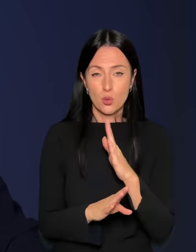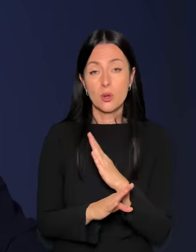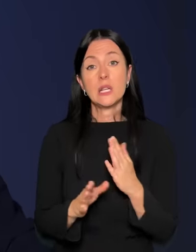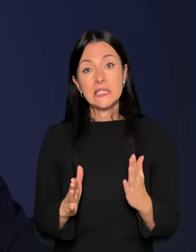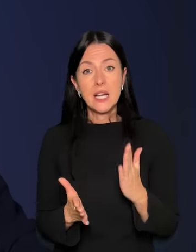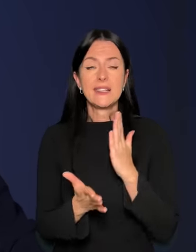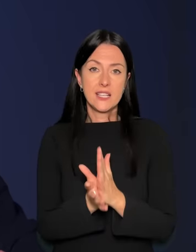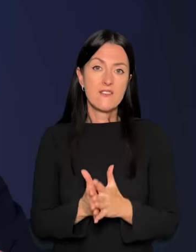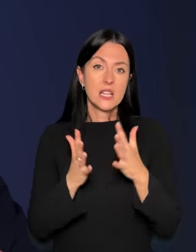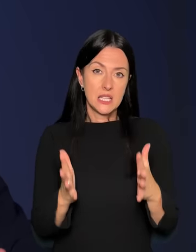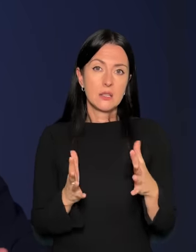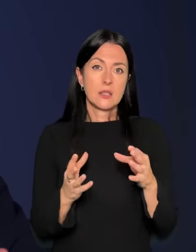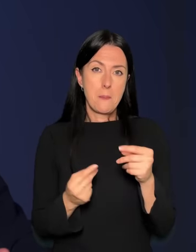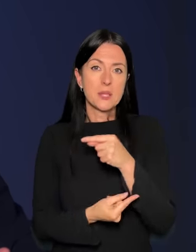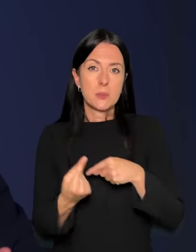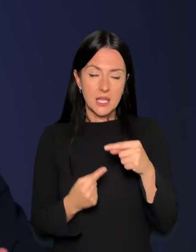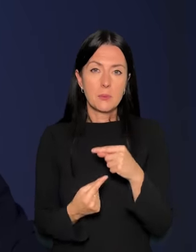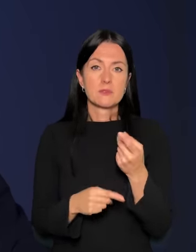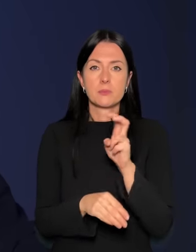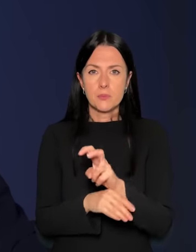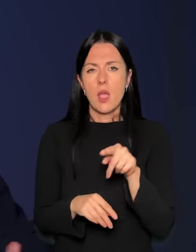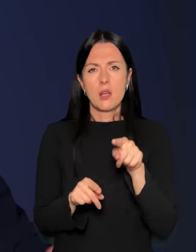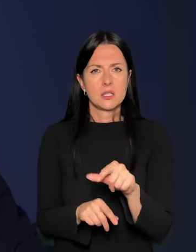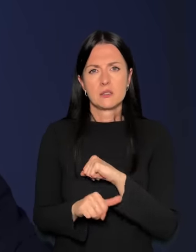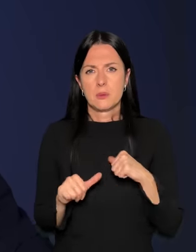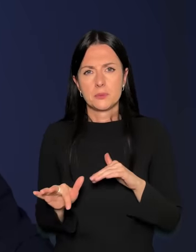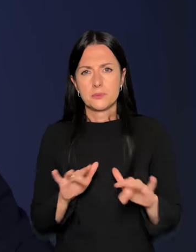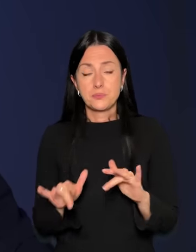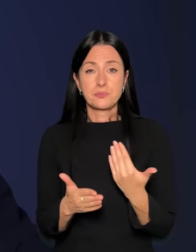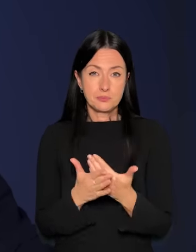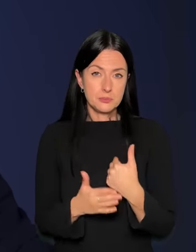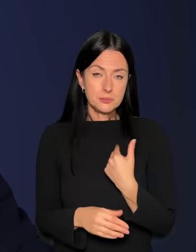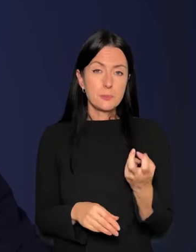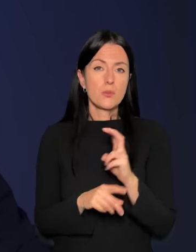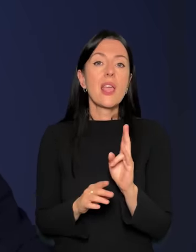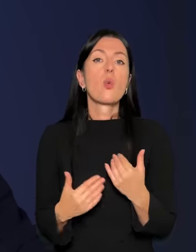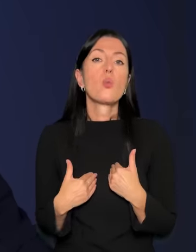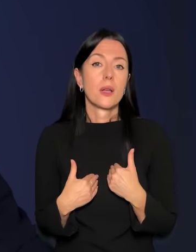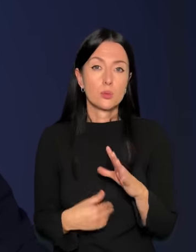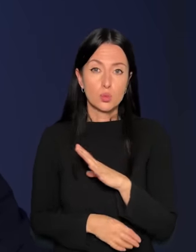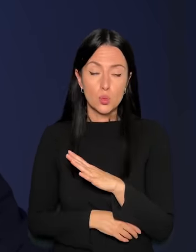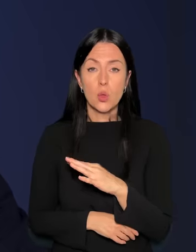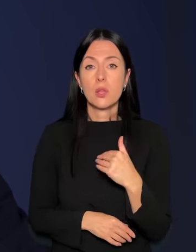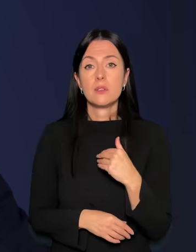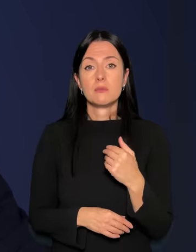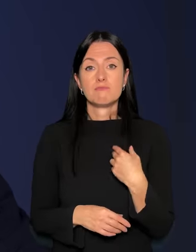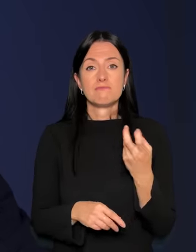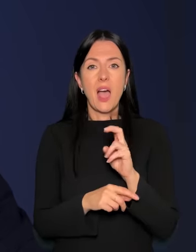So... That's why, there are big companies, you come, usually they handle everything themselves. I came, and that's what happened to me, Andriy Vocharenko,